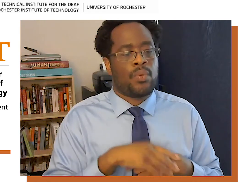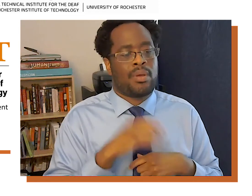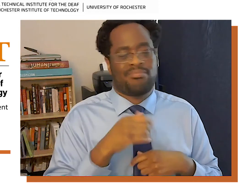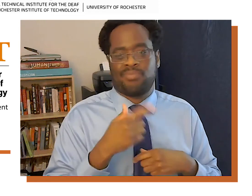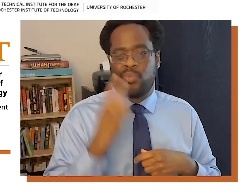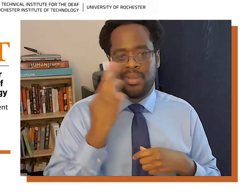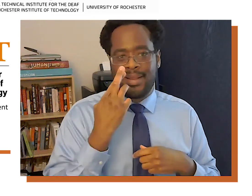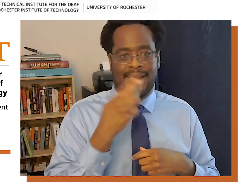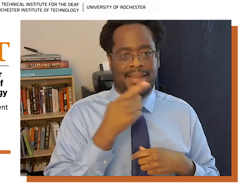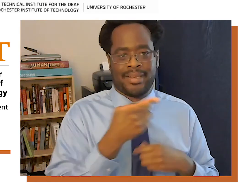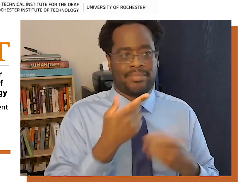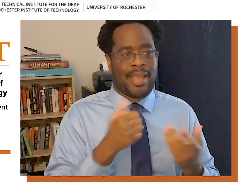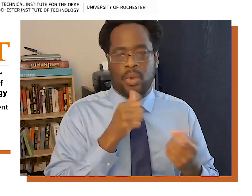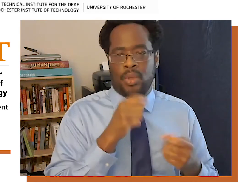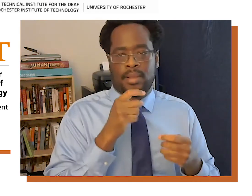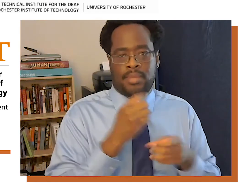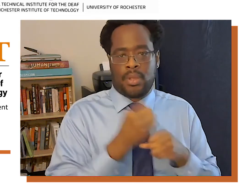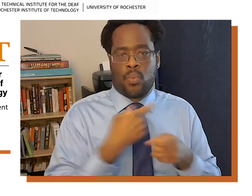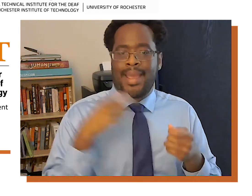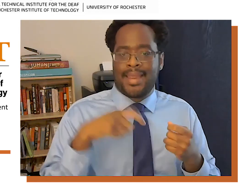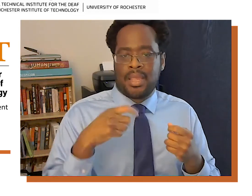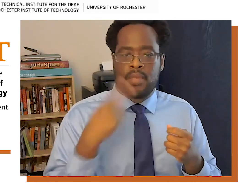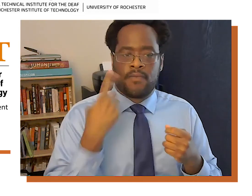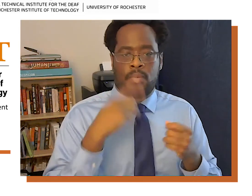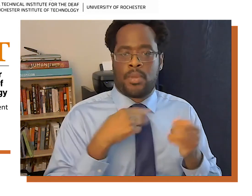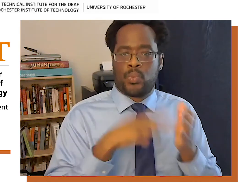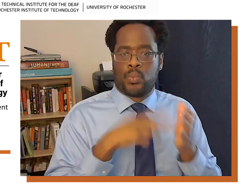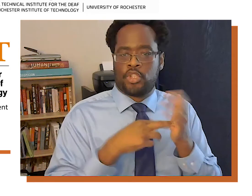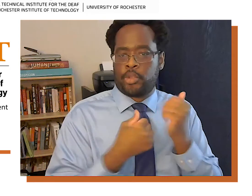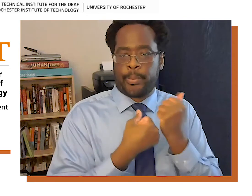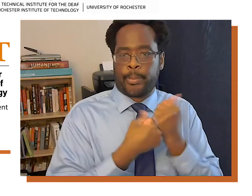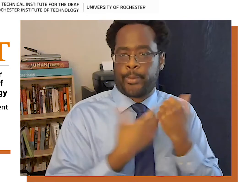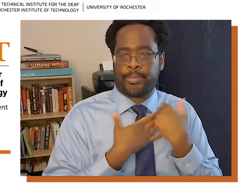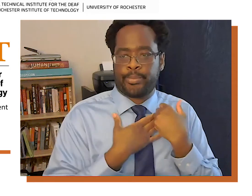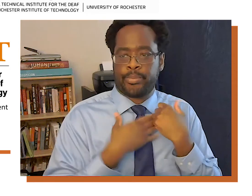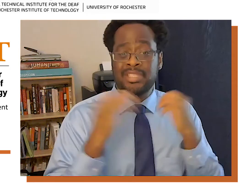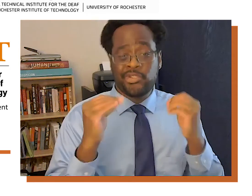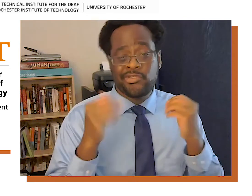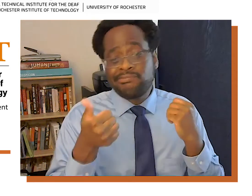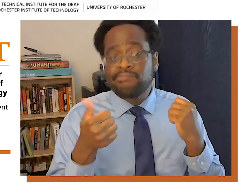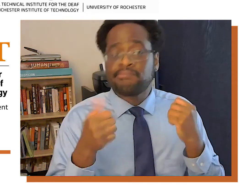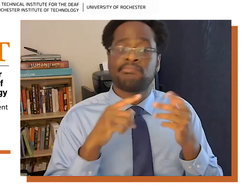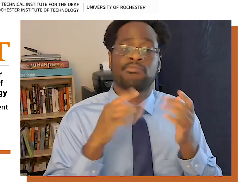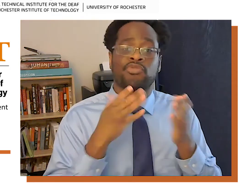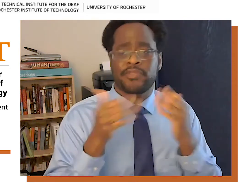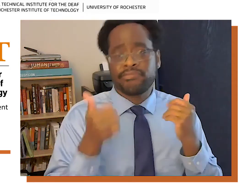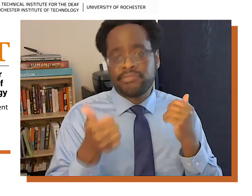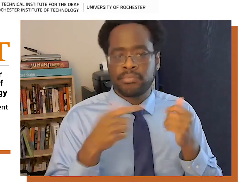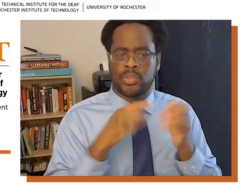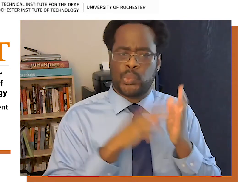and kind of what they wanted for me in my life, but I needed to do what I needed and wanted for my research,